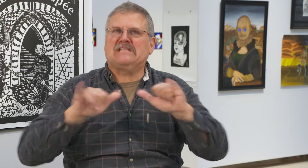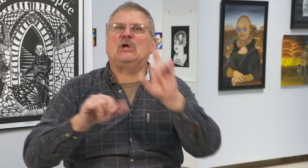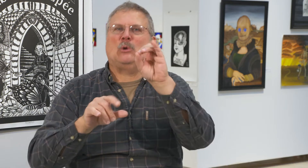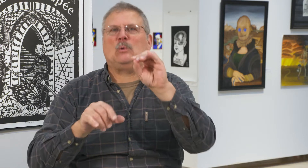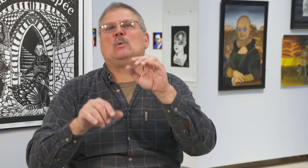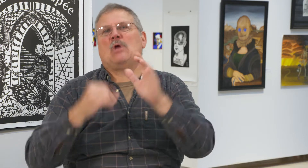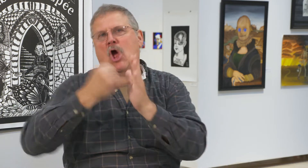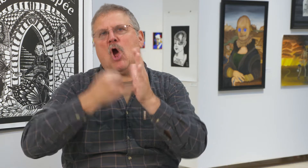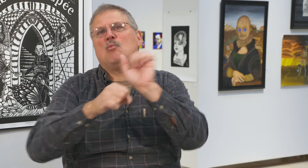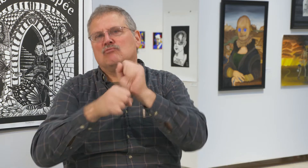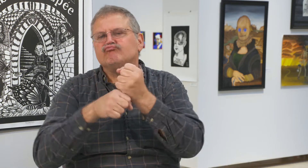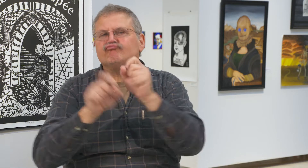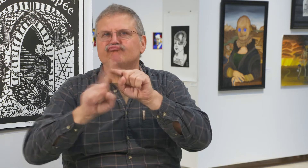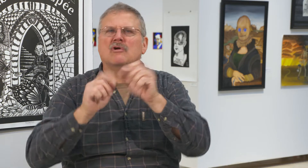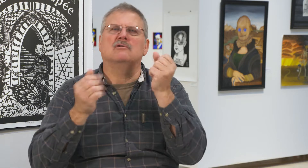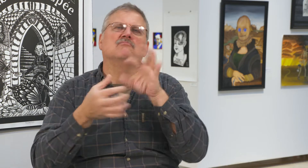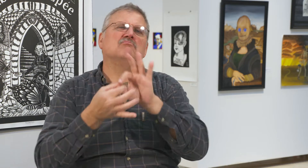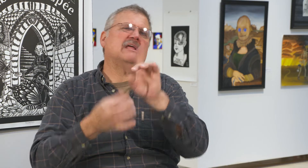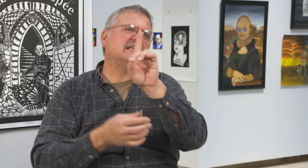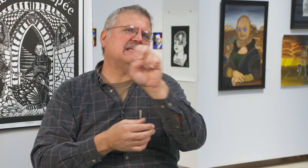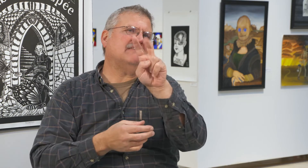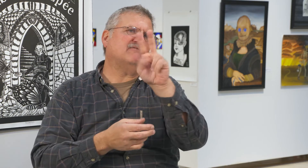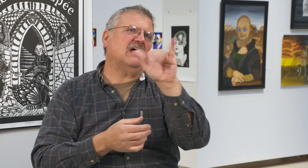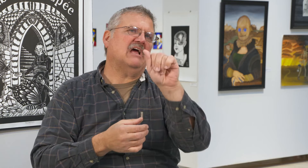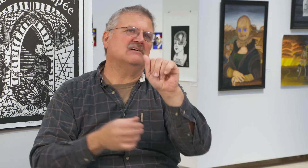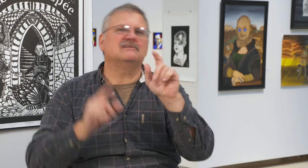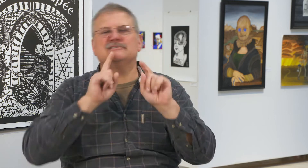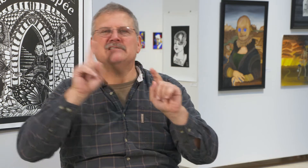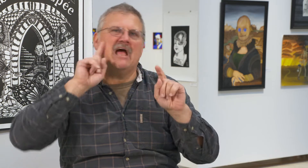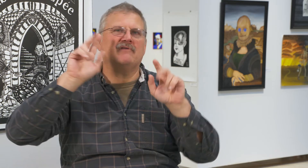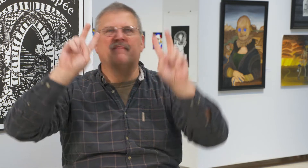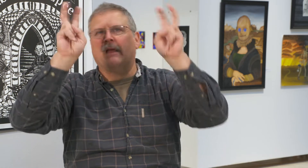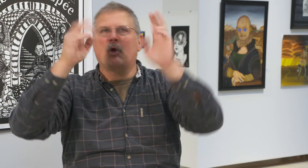I still make art, but it's a variety of De'VIA or Deaf-themed art.